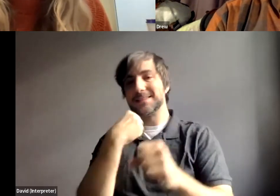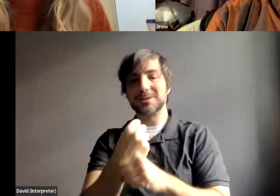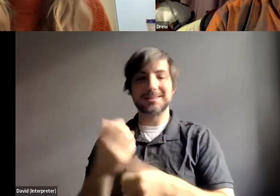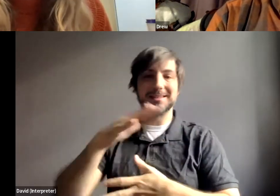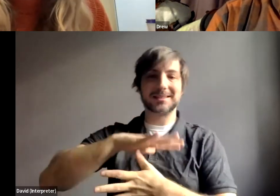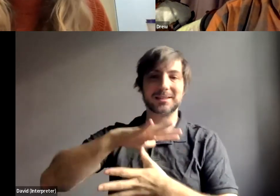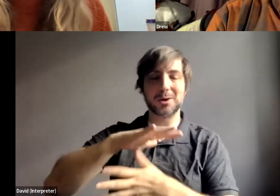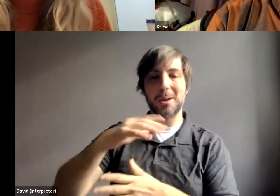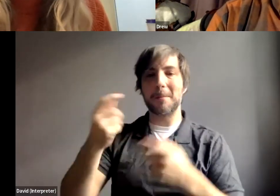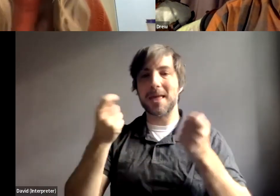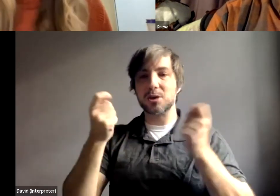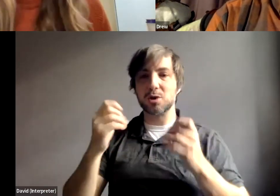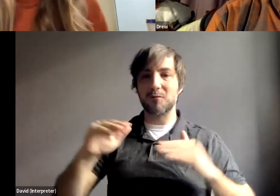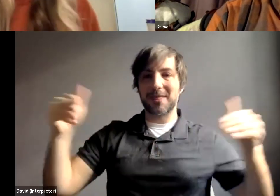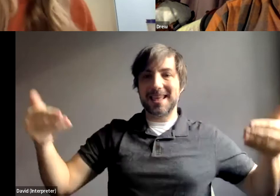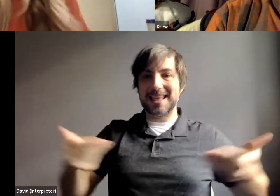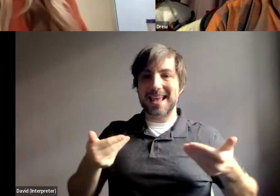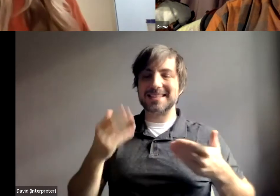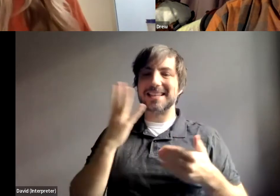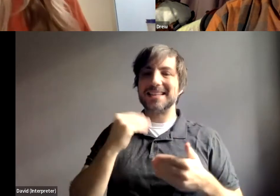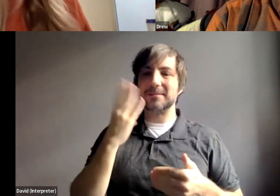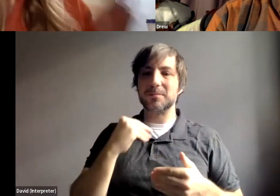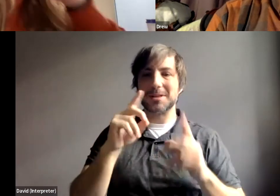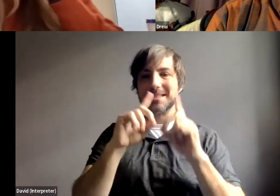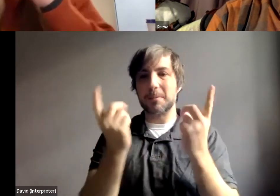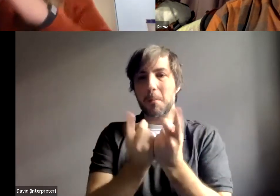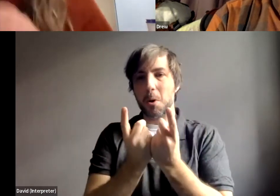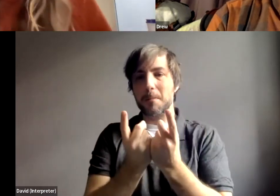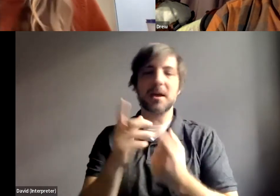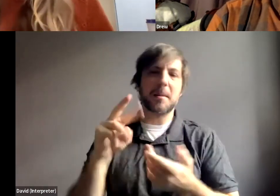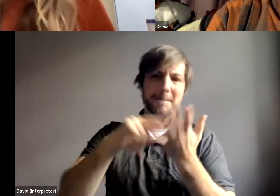experience department which means that I worked managing the